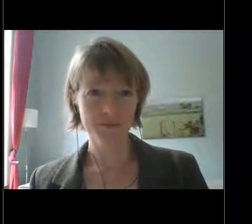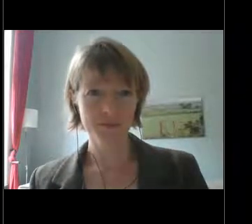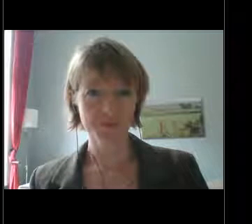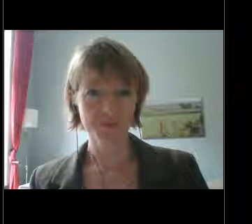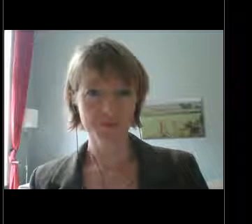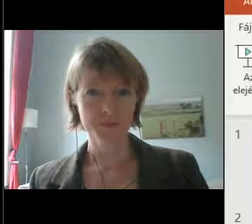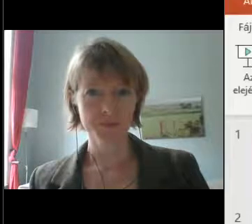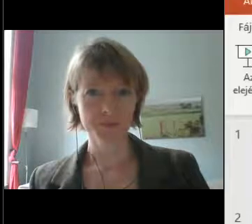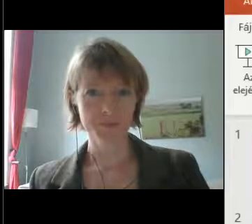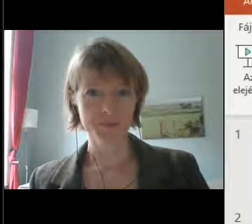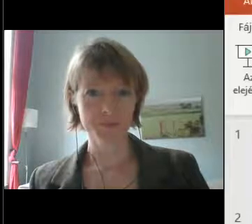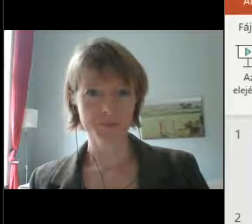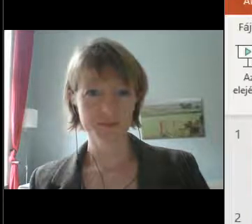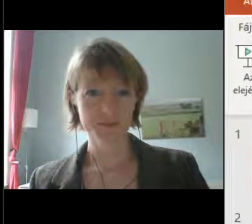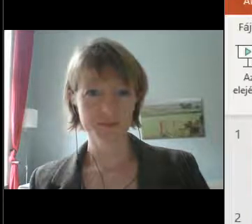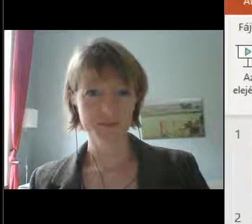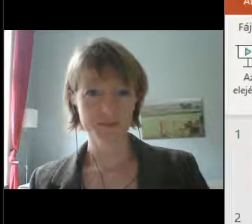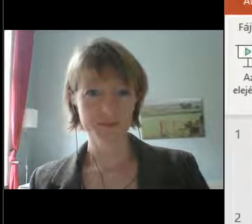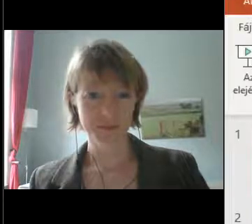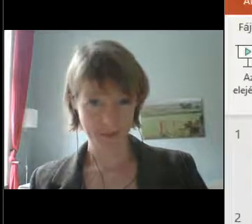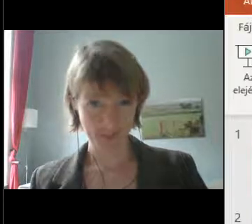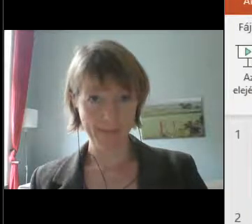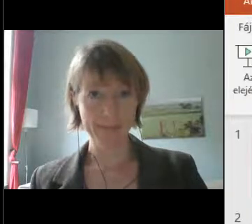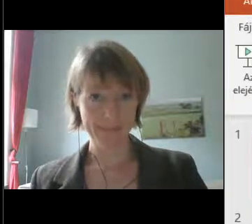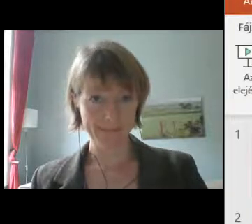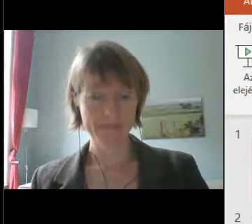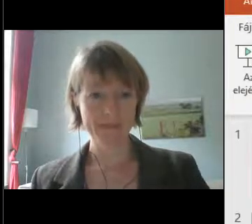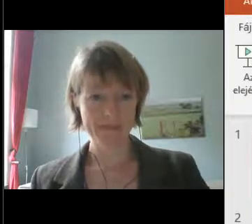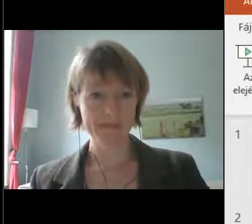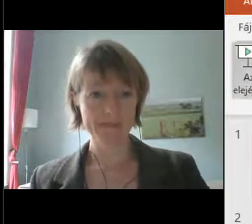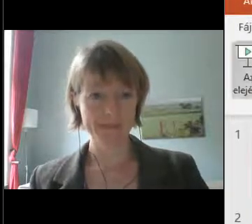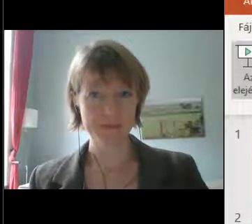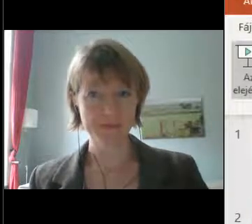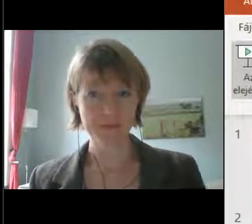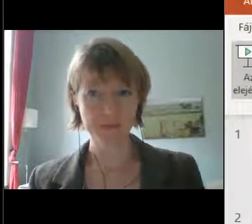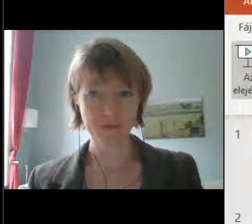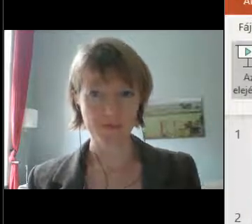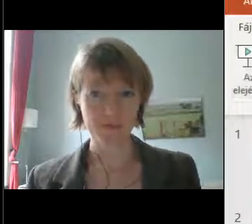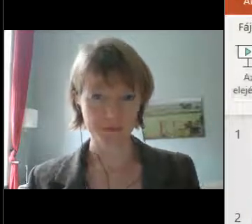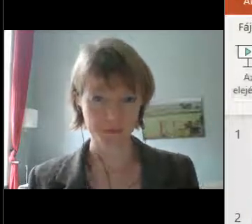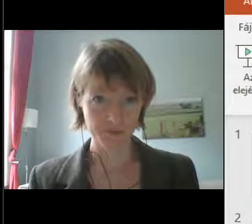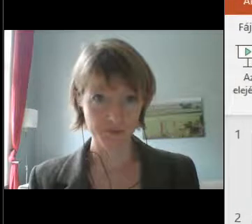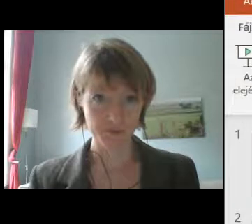Yours is frozen, Catherine, just so you know. But I seem to be on.